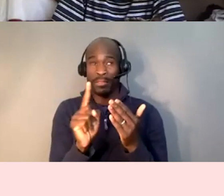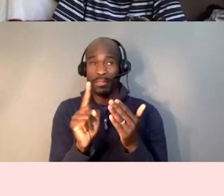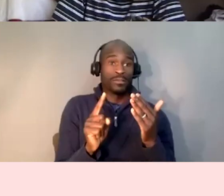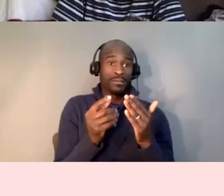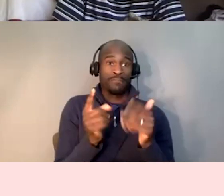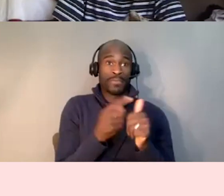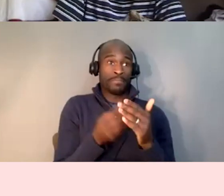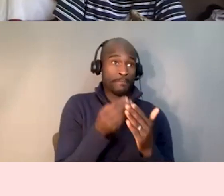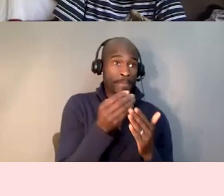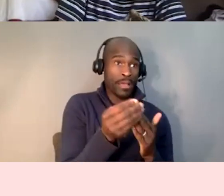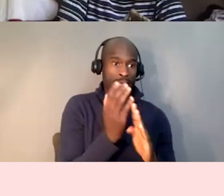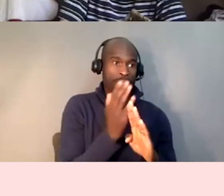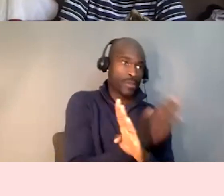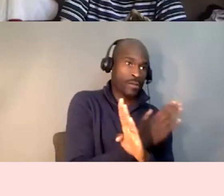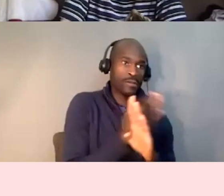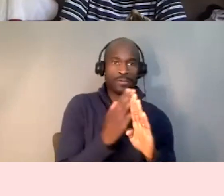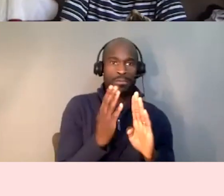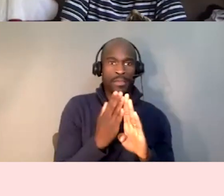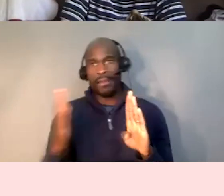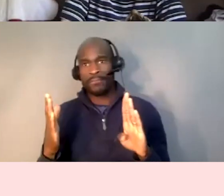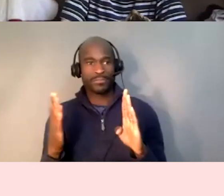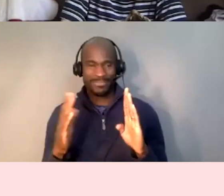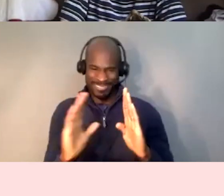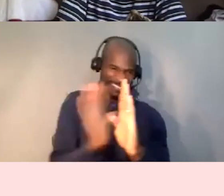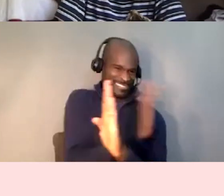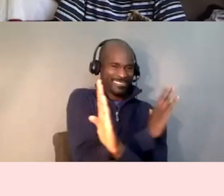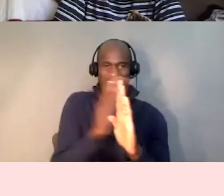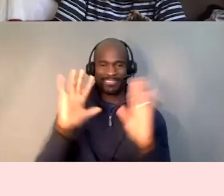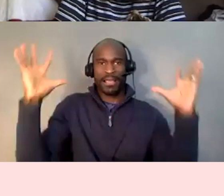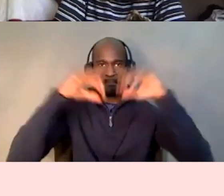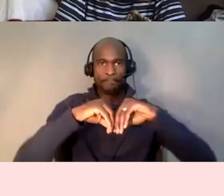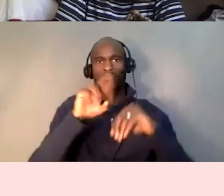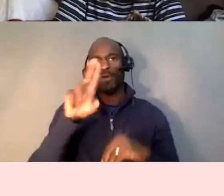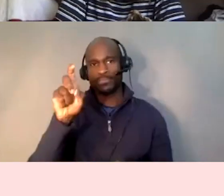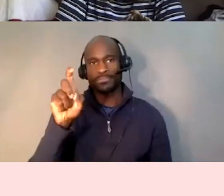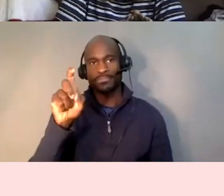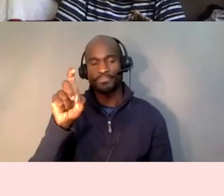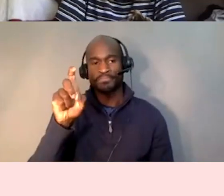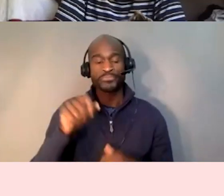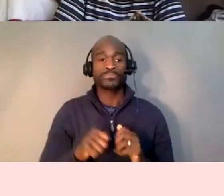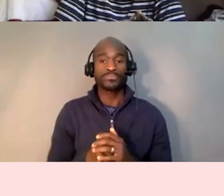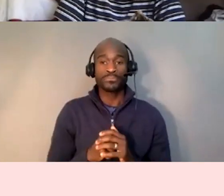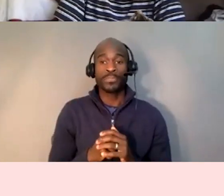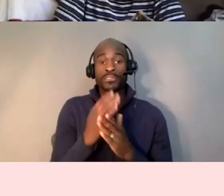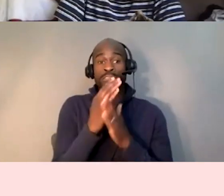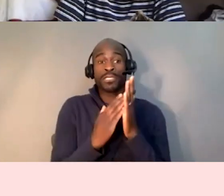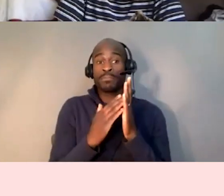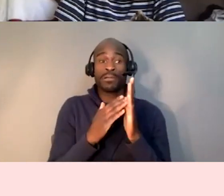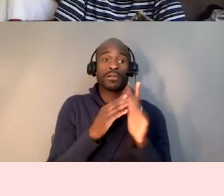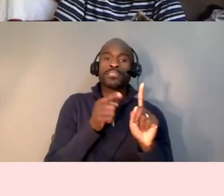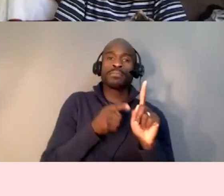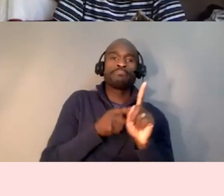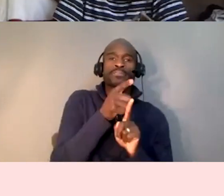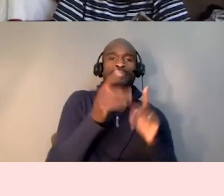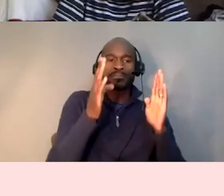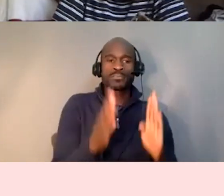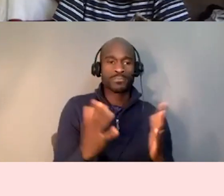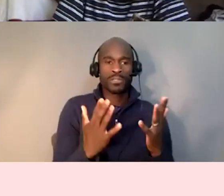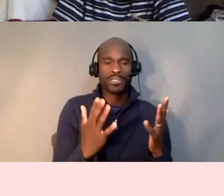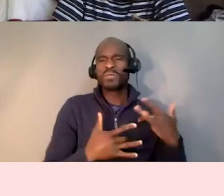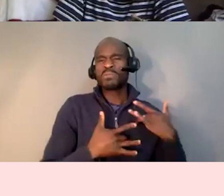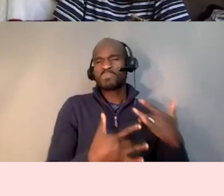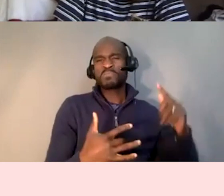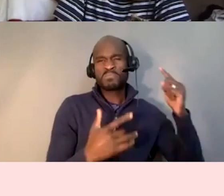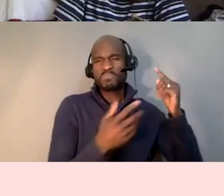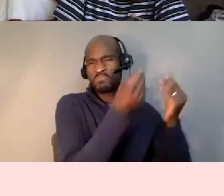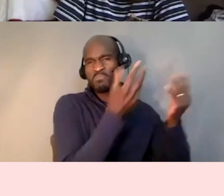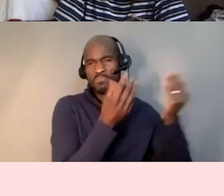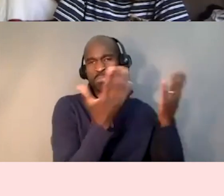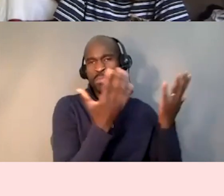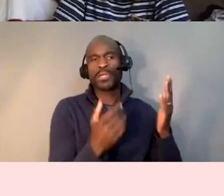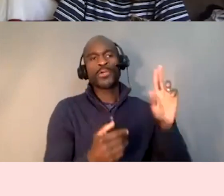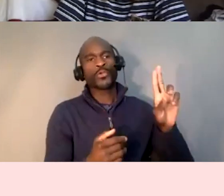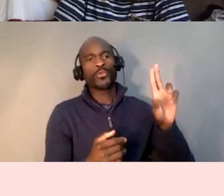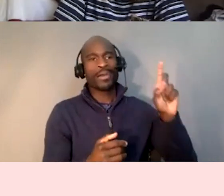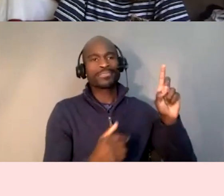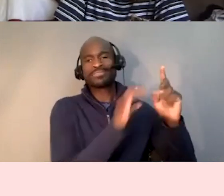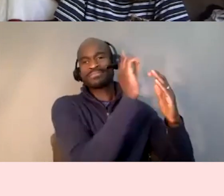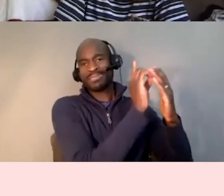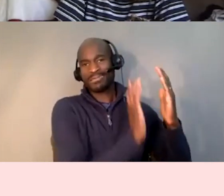Some specialties in UX you'll hear, UX design most of the time. That's usually used to refer to